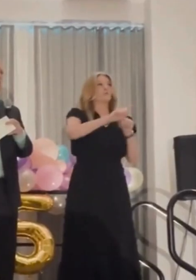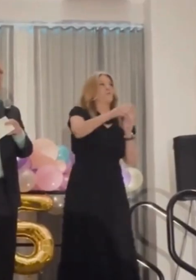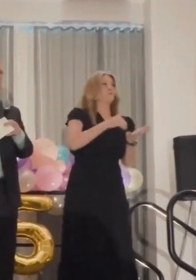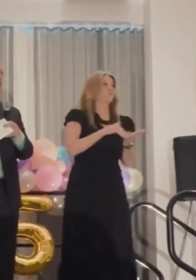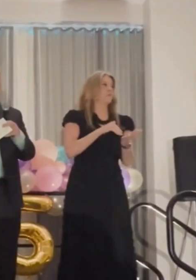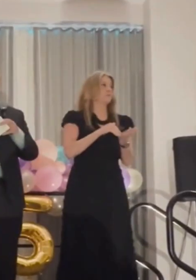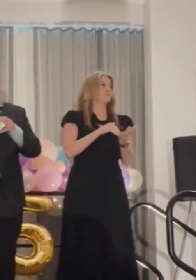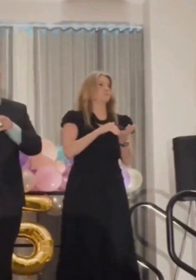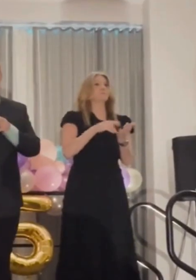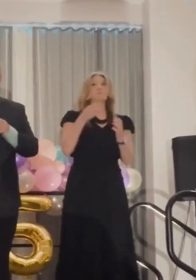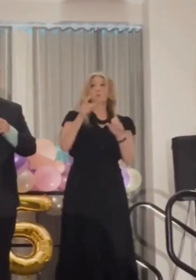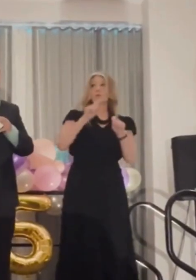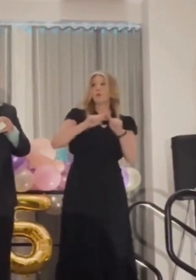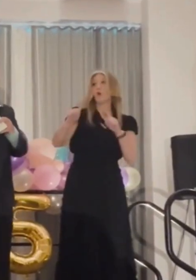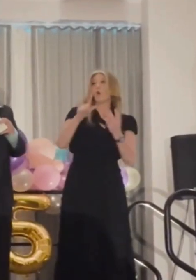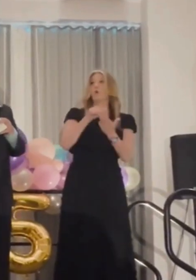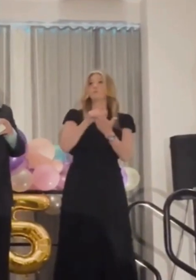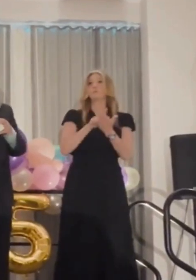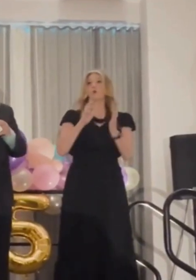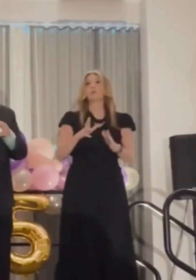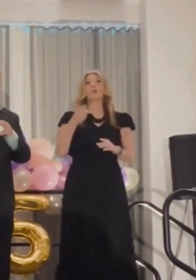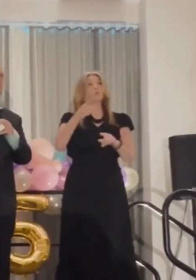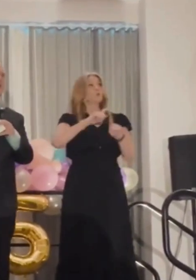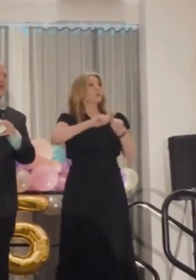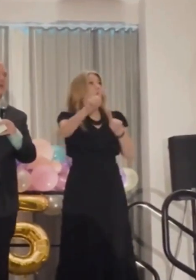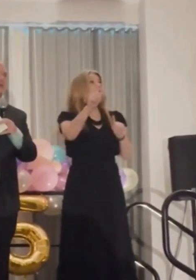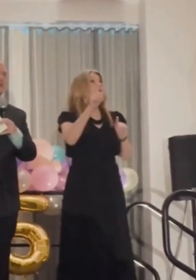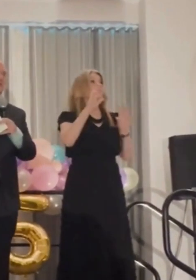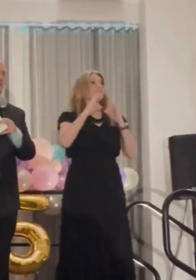or call the attorney, or call your family please raise your hand.